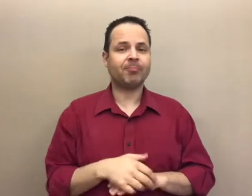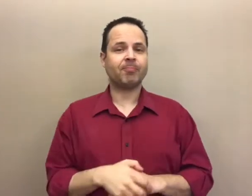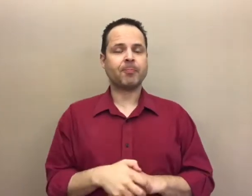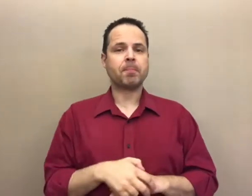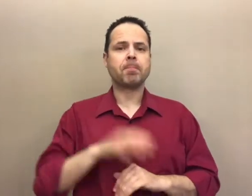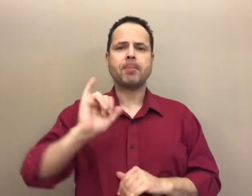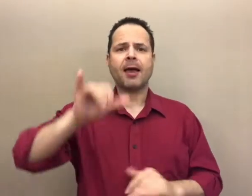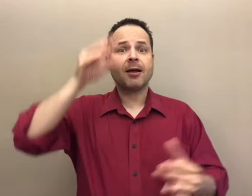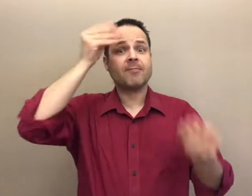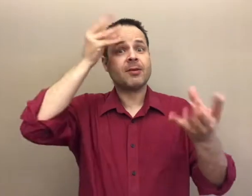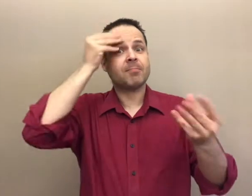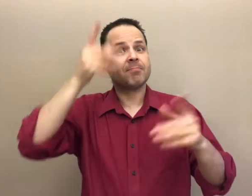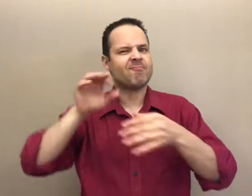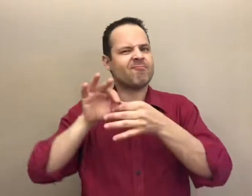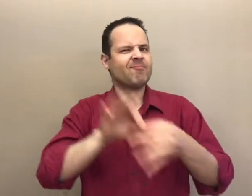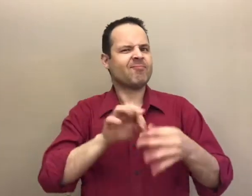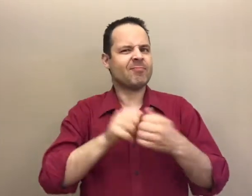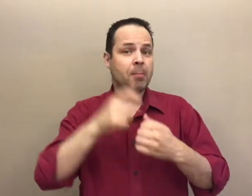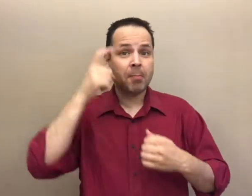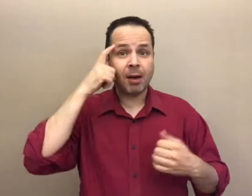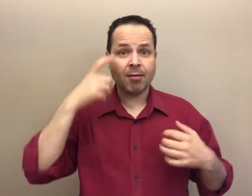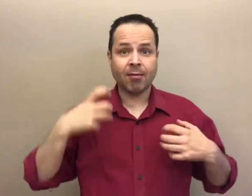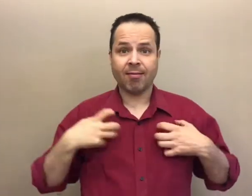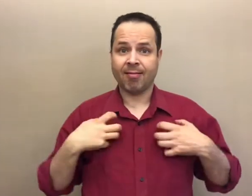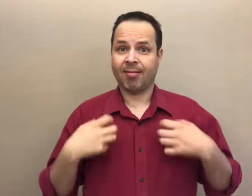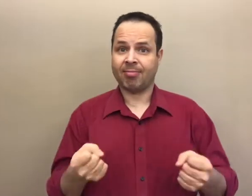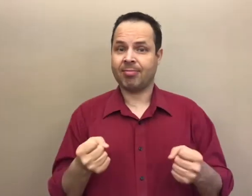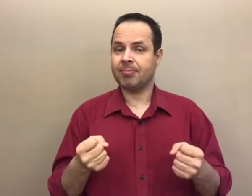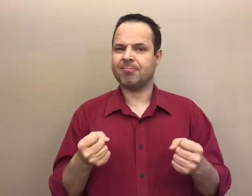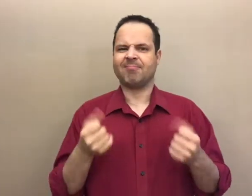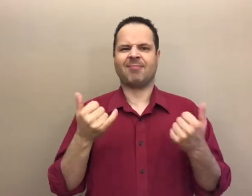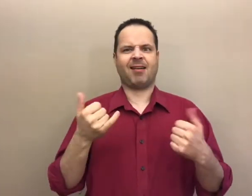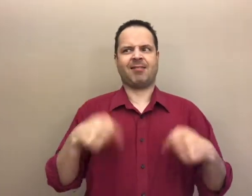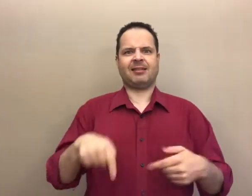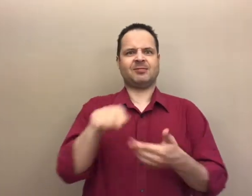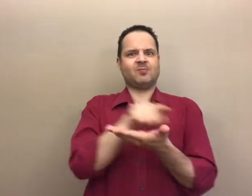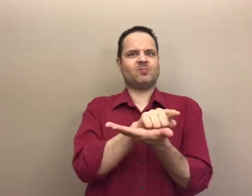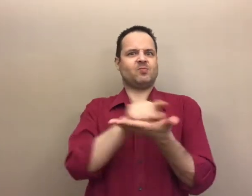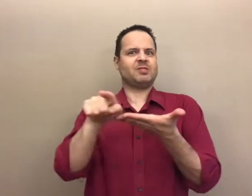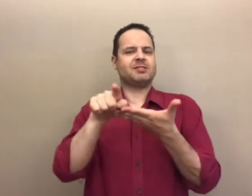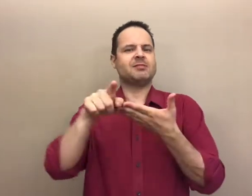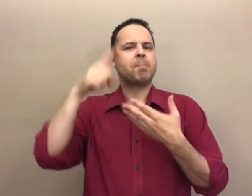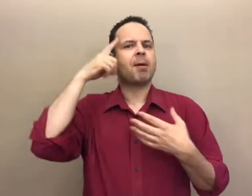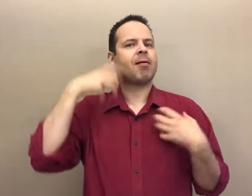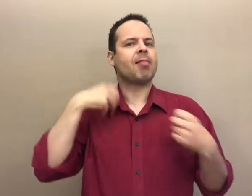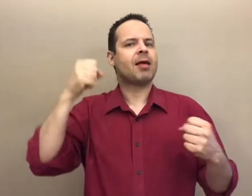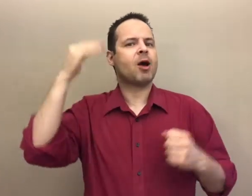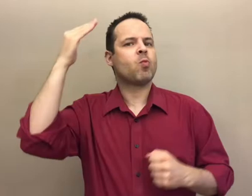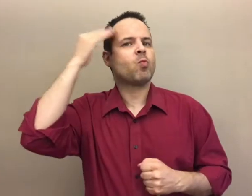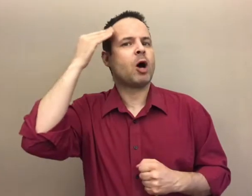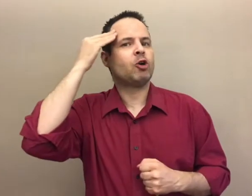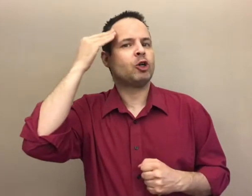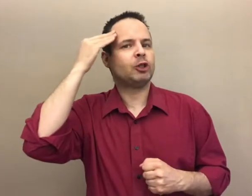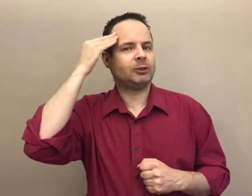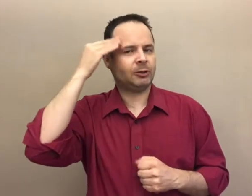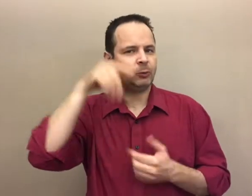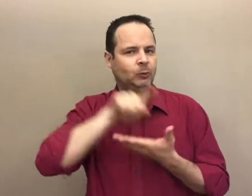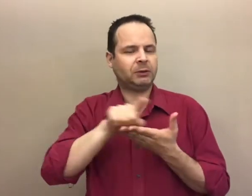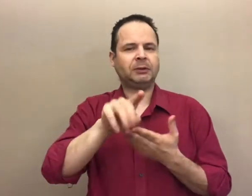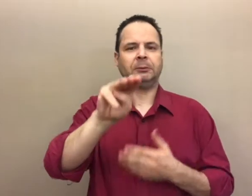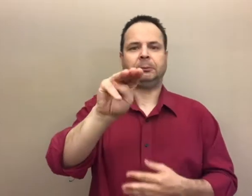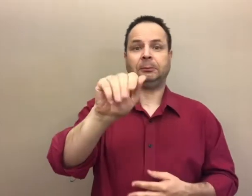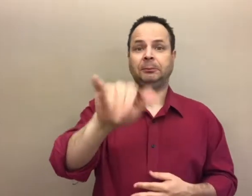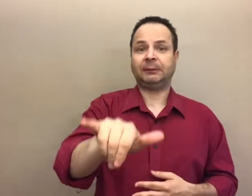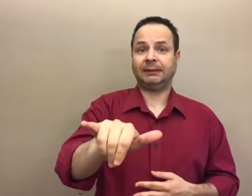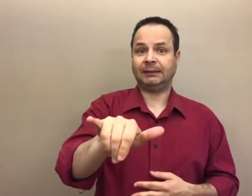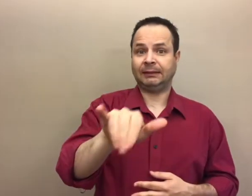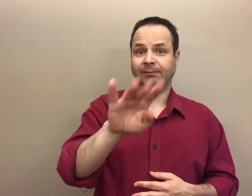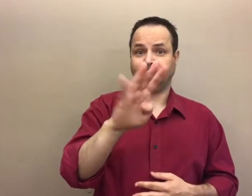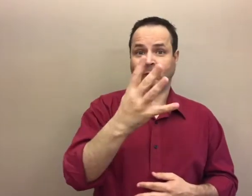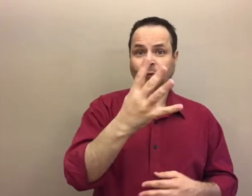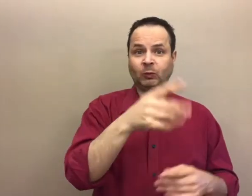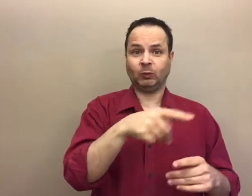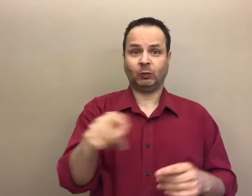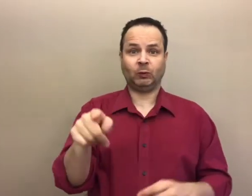This covers on mental health issues relating to Mental Health Awareness week from May 4th to 10th.